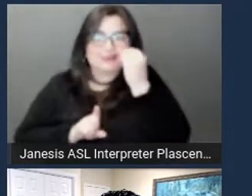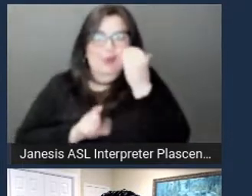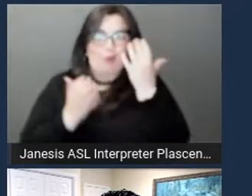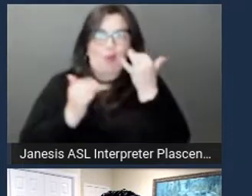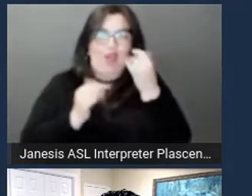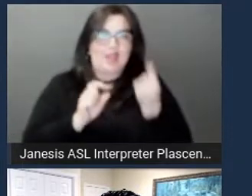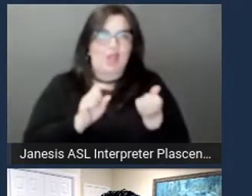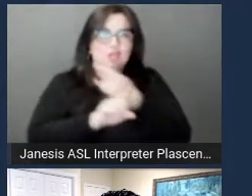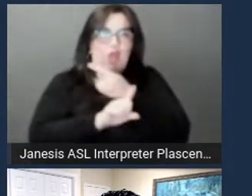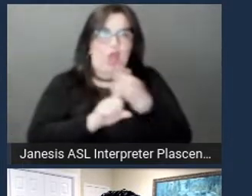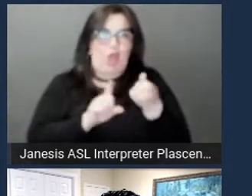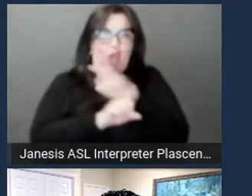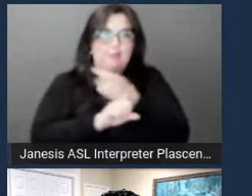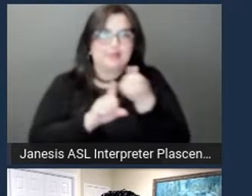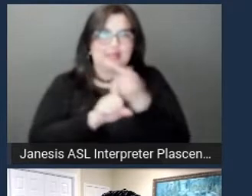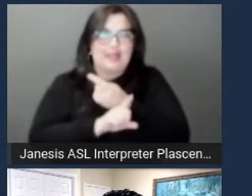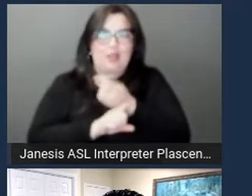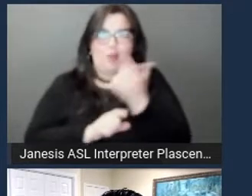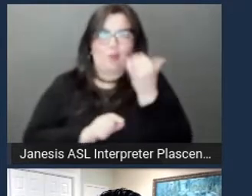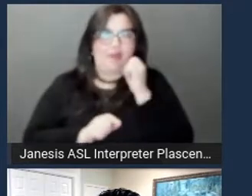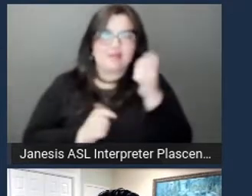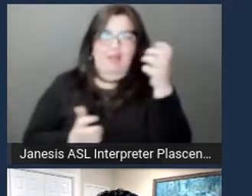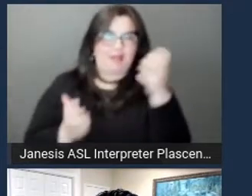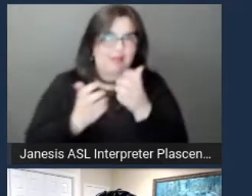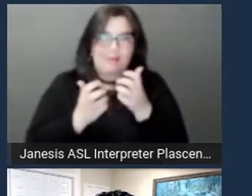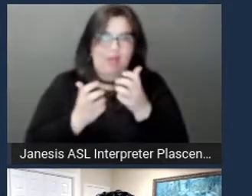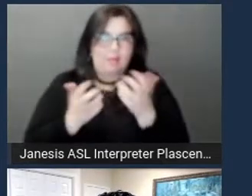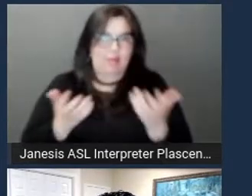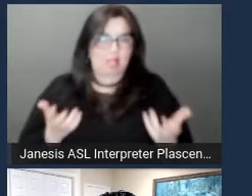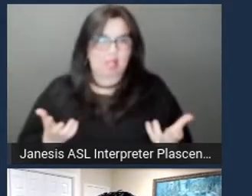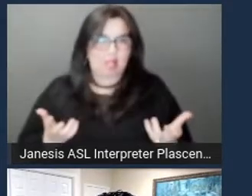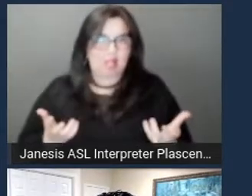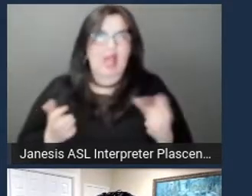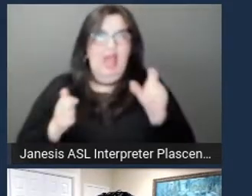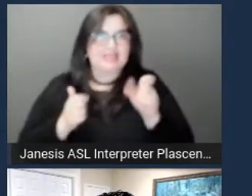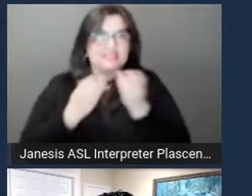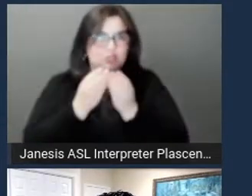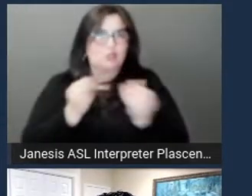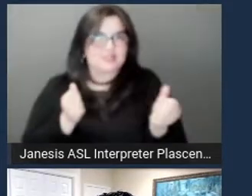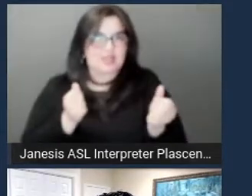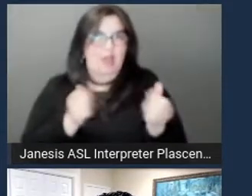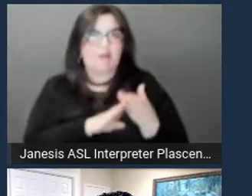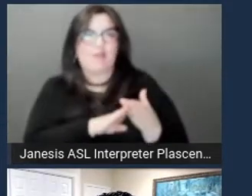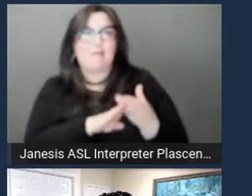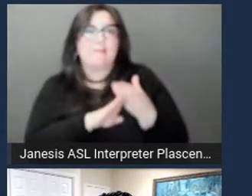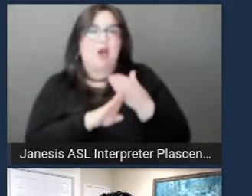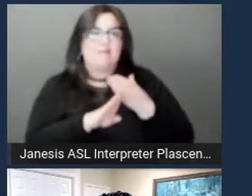or incompatibilities that I will need to resolve before I can modernize my workload.